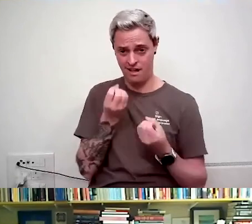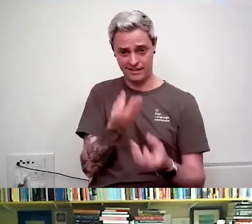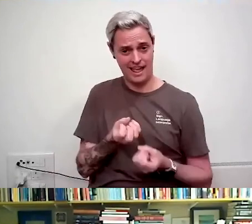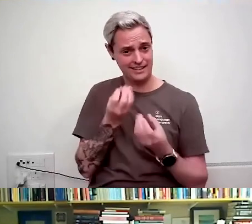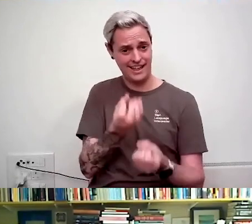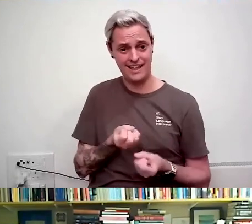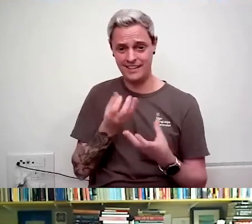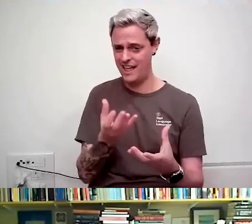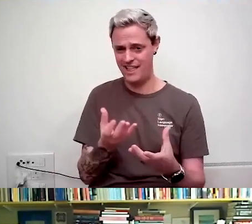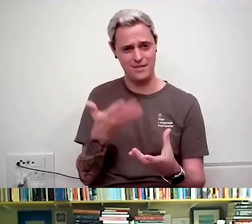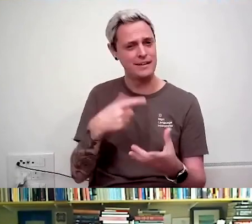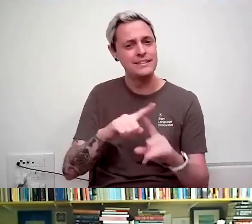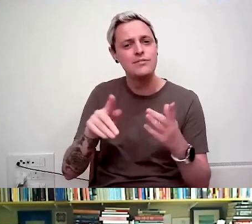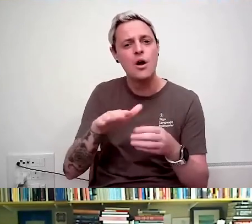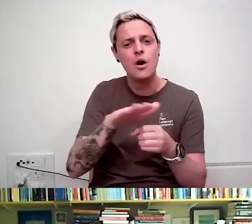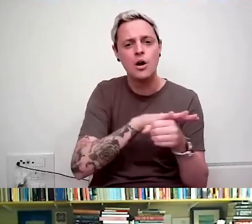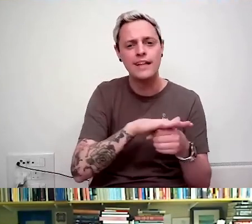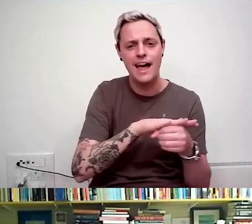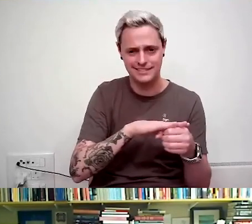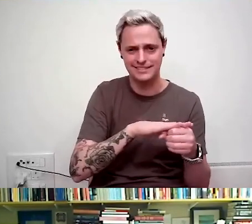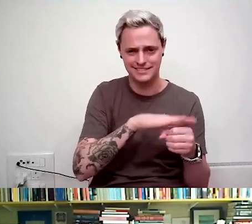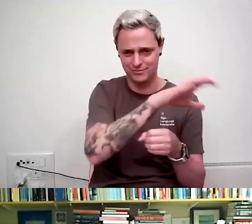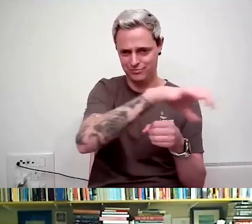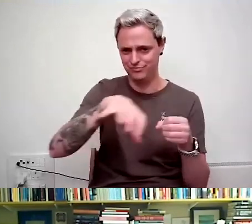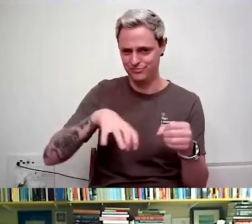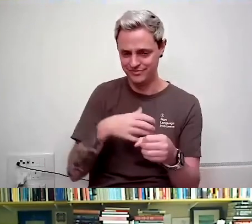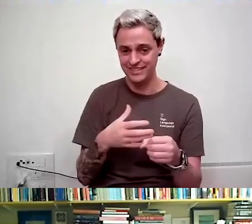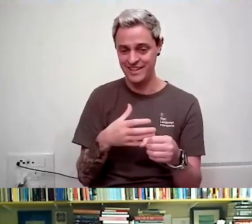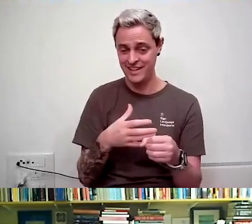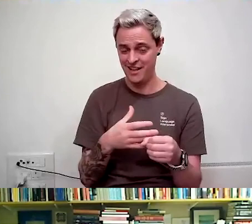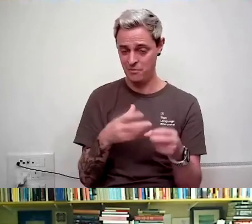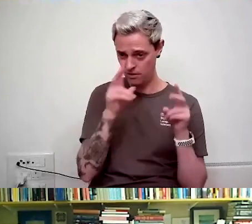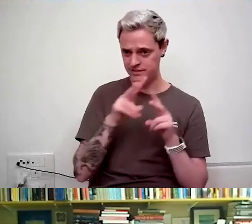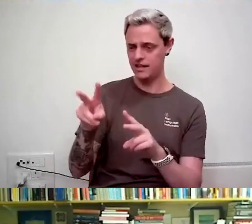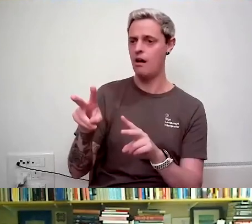I’ve told in other contexts, but it if you're a Christian,